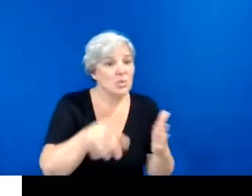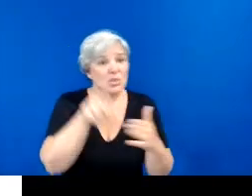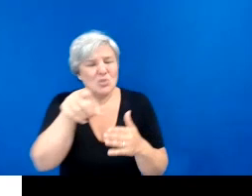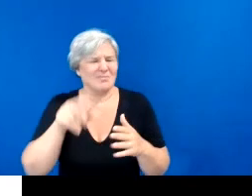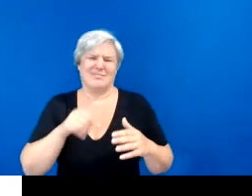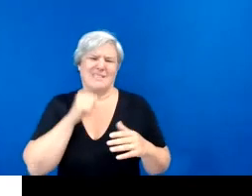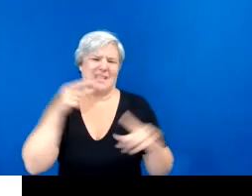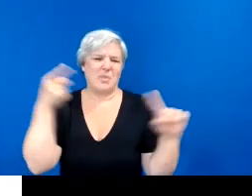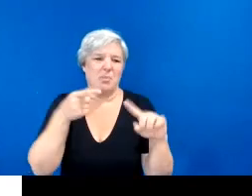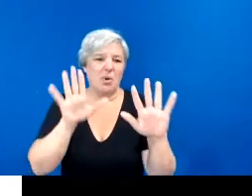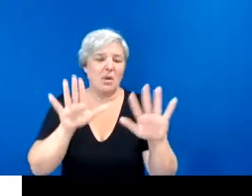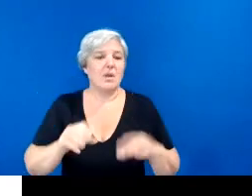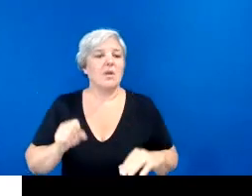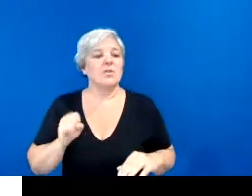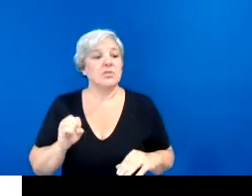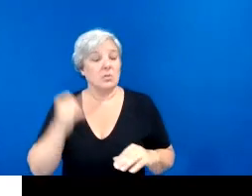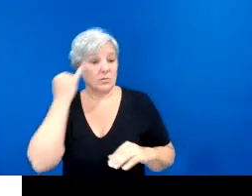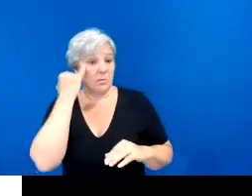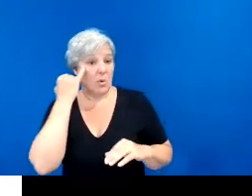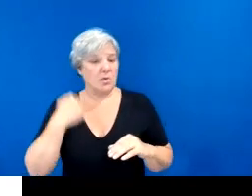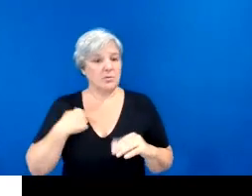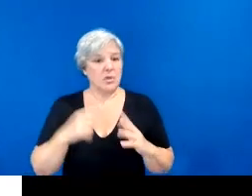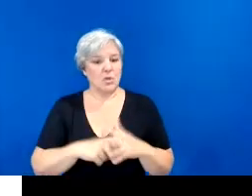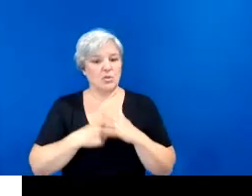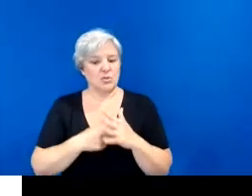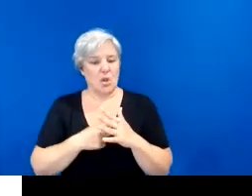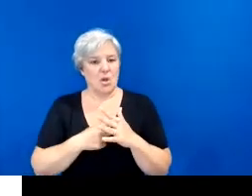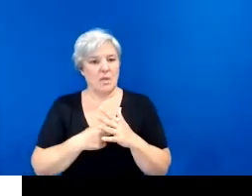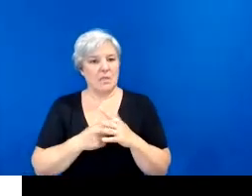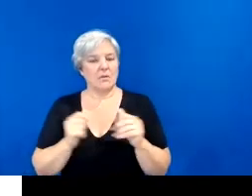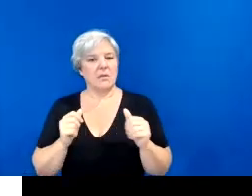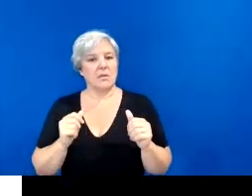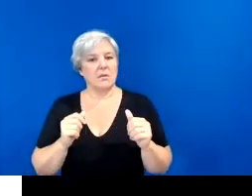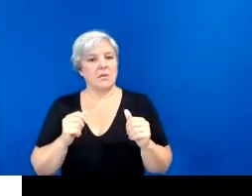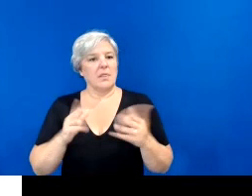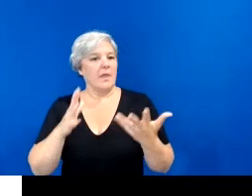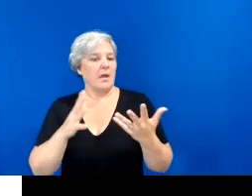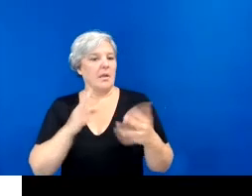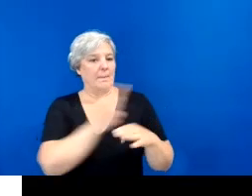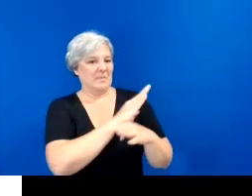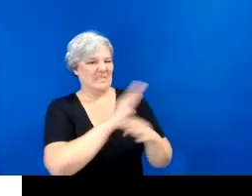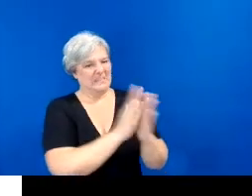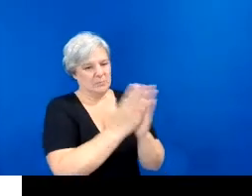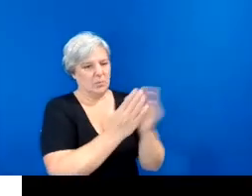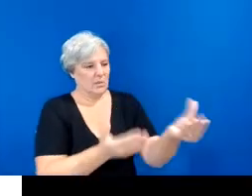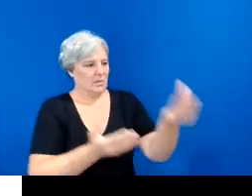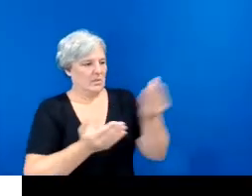So if you are starting not with this commercial textbook that someone else has designed,